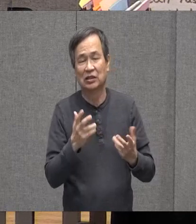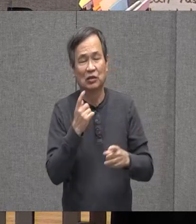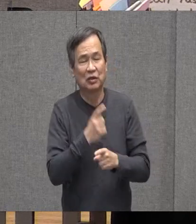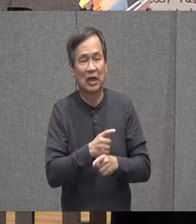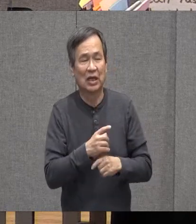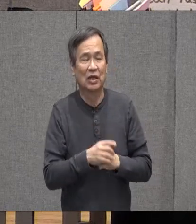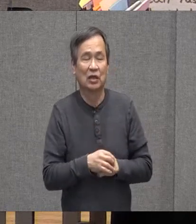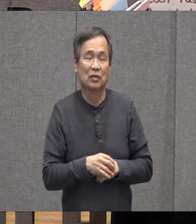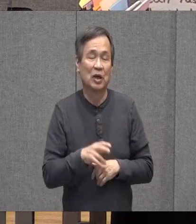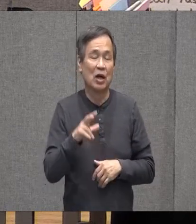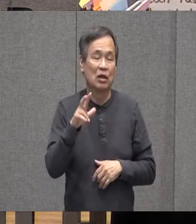So 32 plus 32.